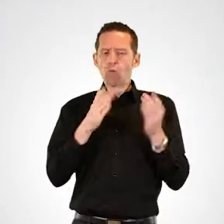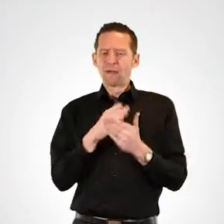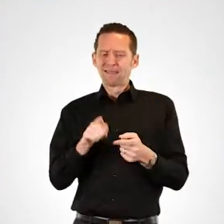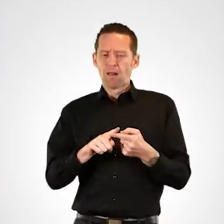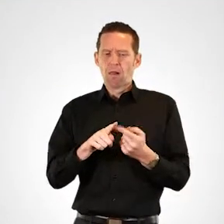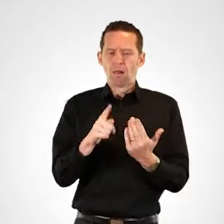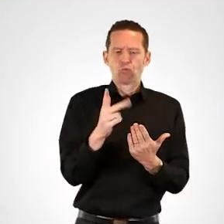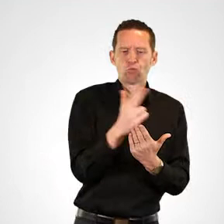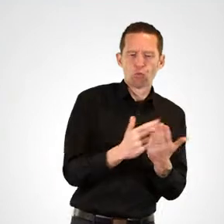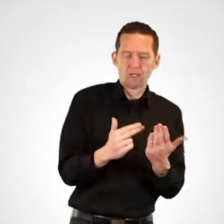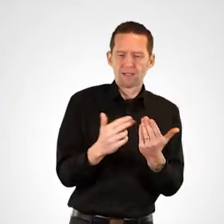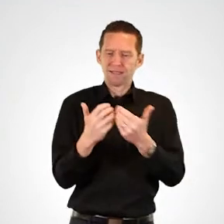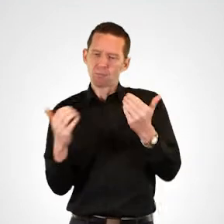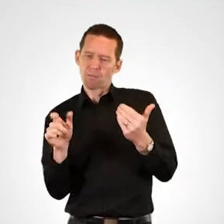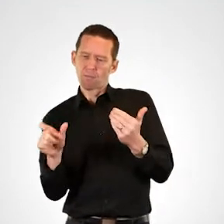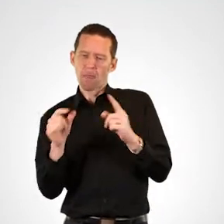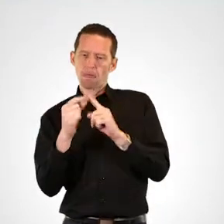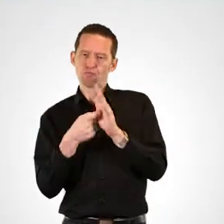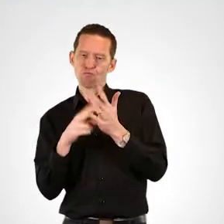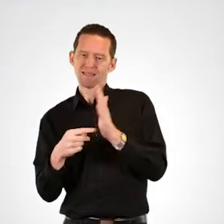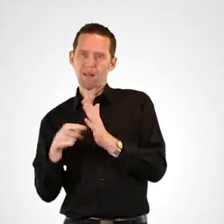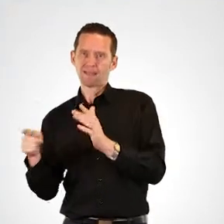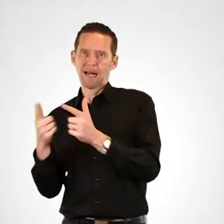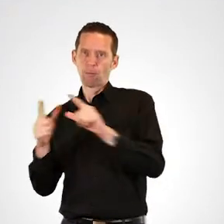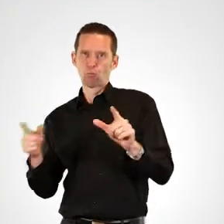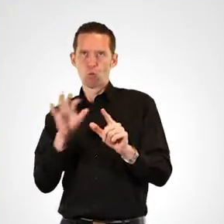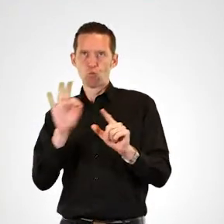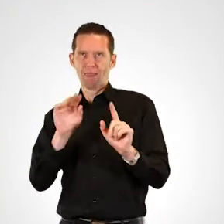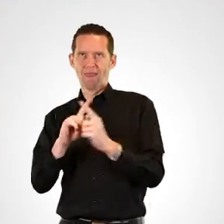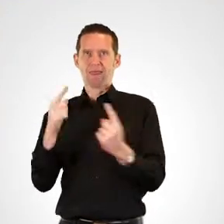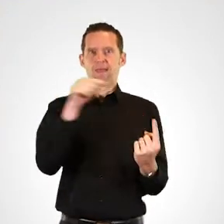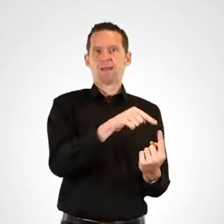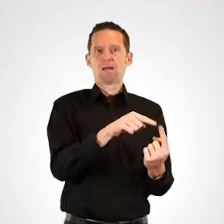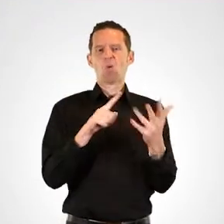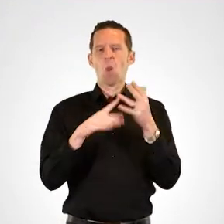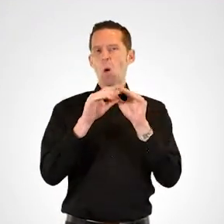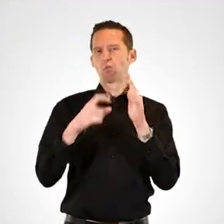between sorting out that the print represents the language and not the thing directly.